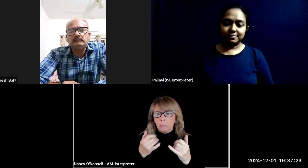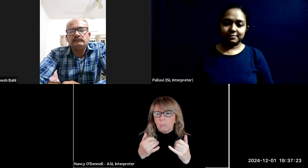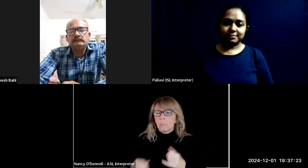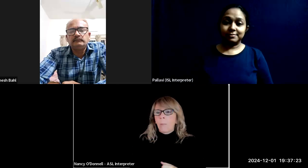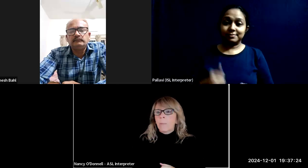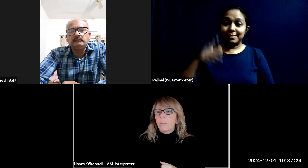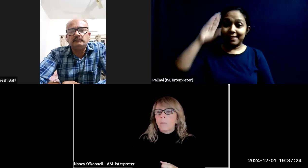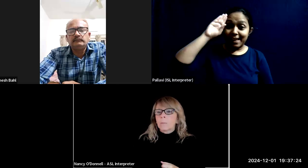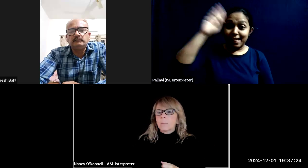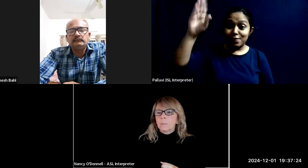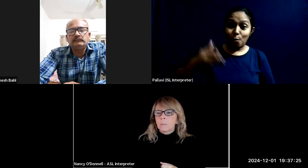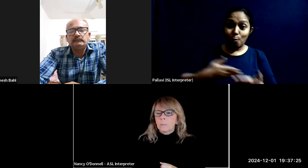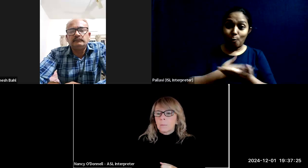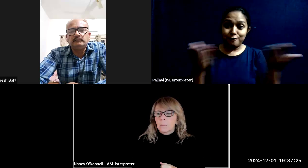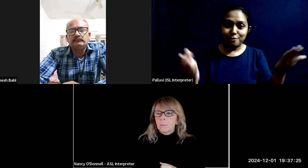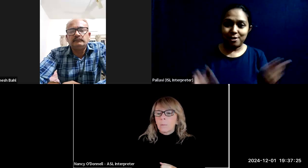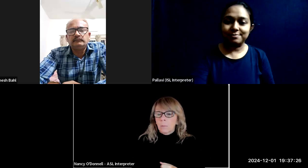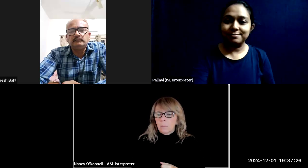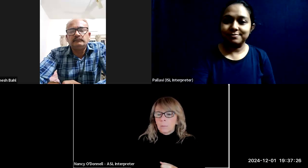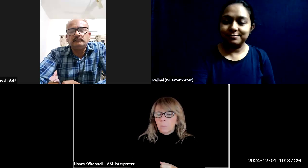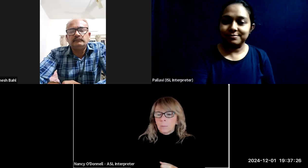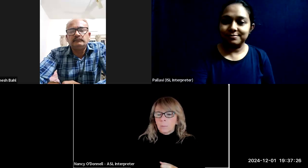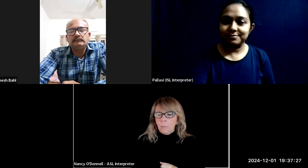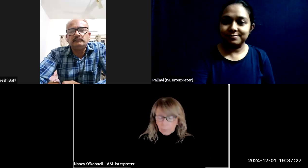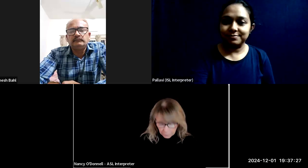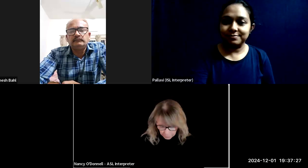[Geri speaking] All right. Hello, everyone. Welcome to our webinar.